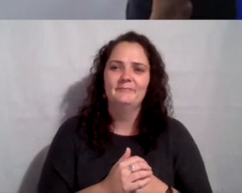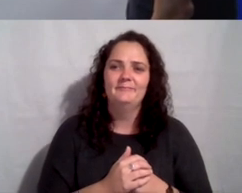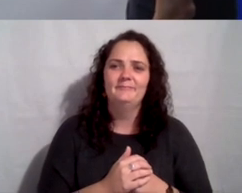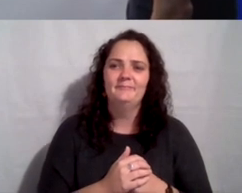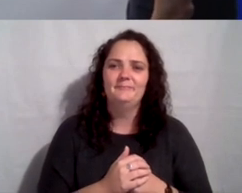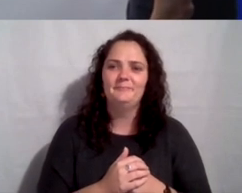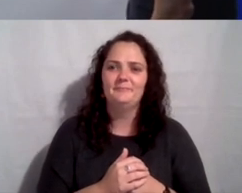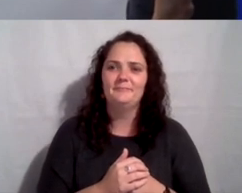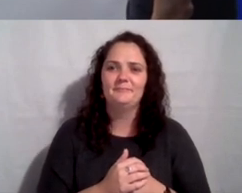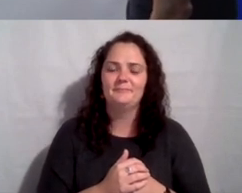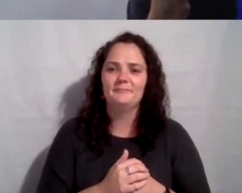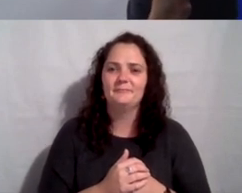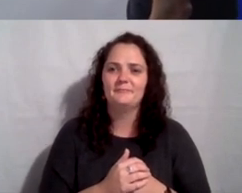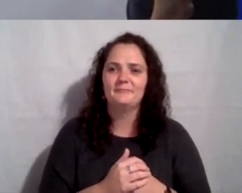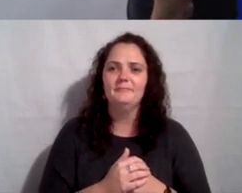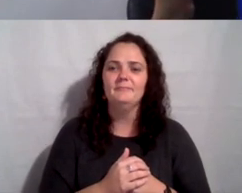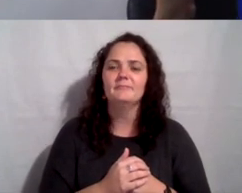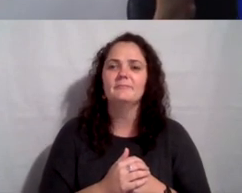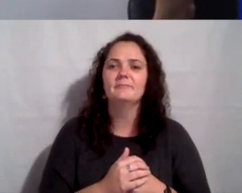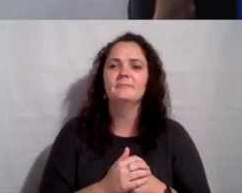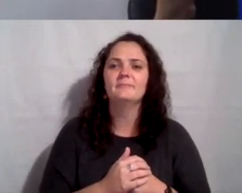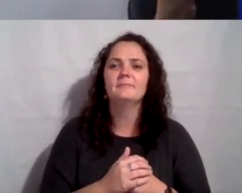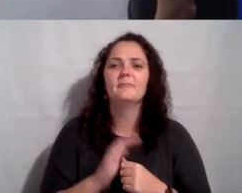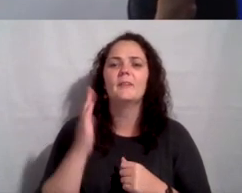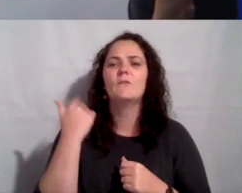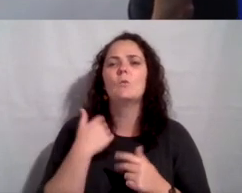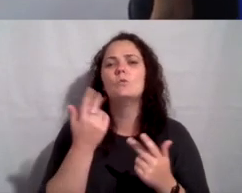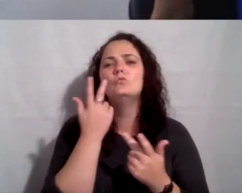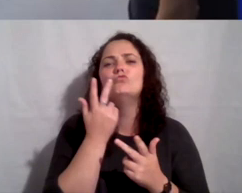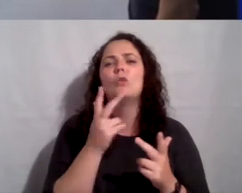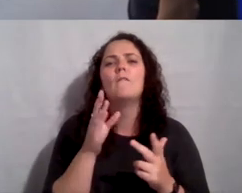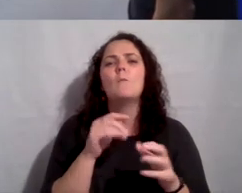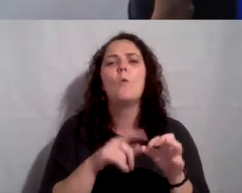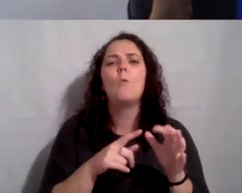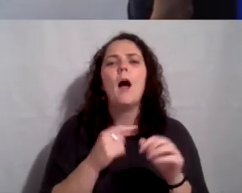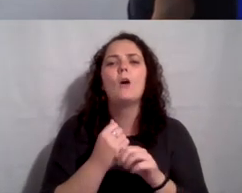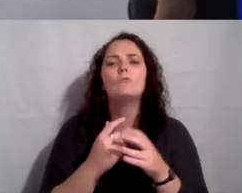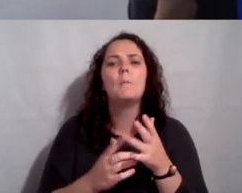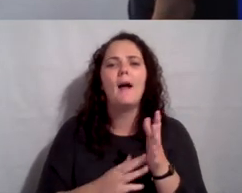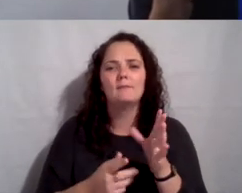Remember what I talked about when showing those other works in the QAGOMA Collection too